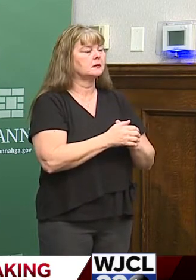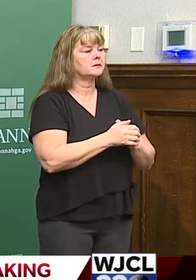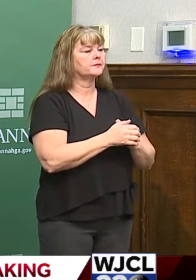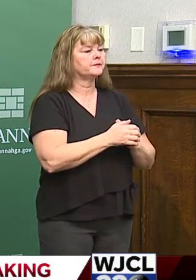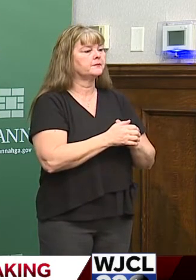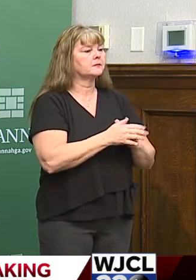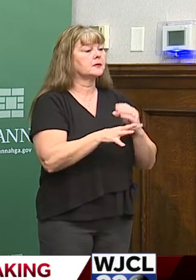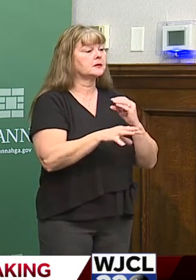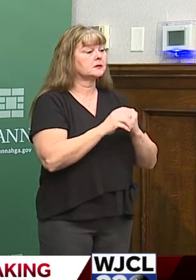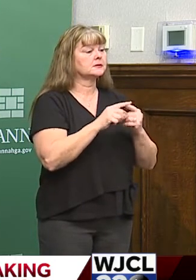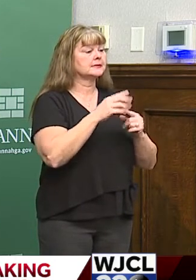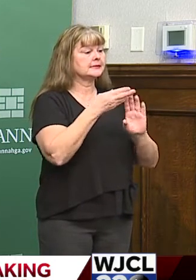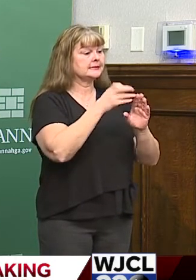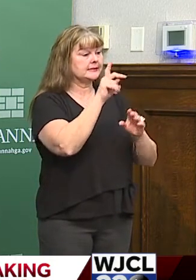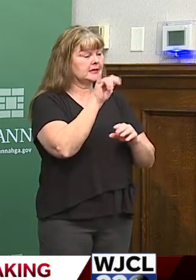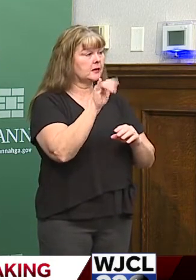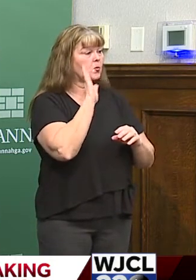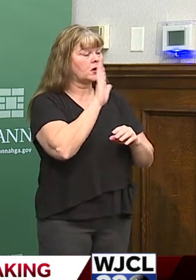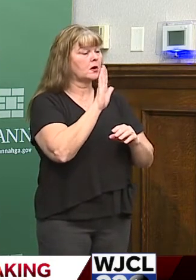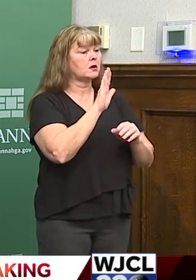THE HOMELESS AUTHORITY WILL ASSIST IN THE DISTRIBUTION.